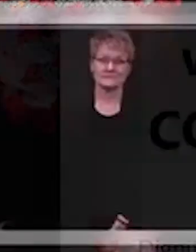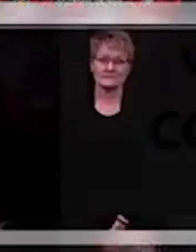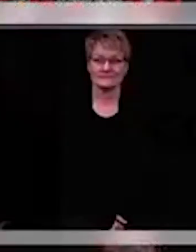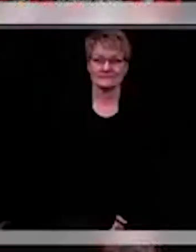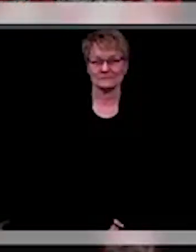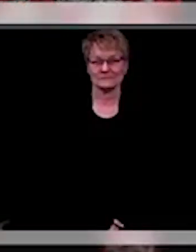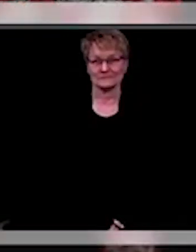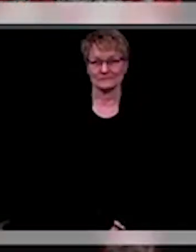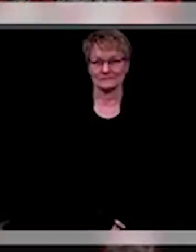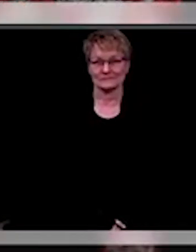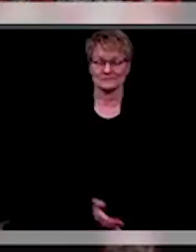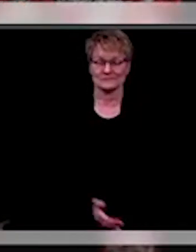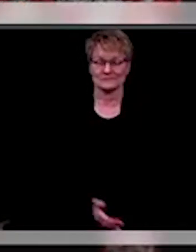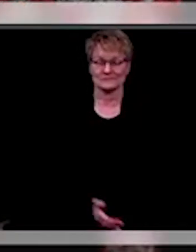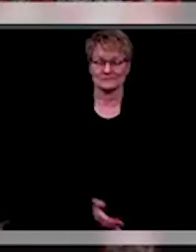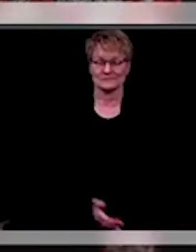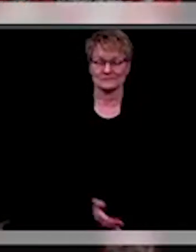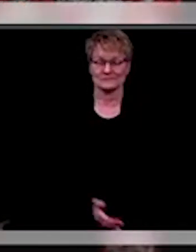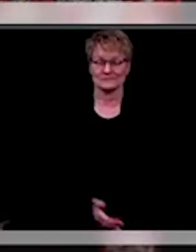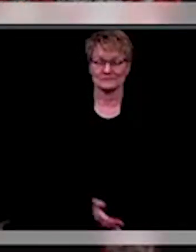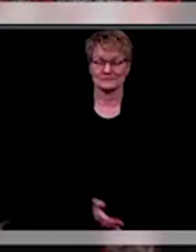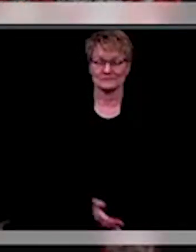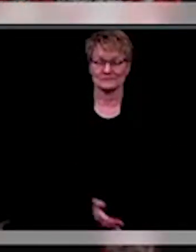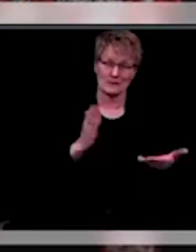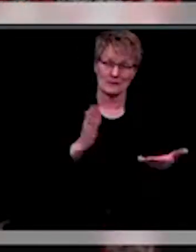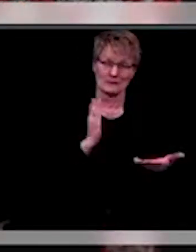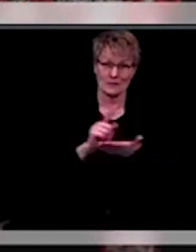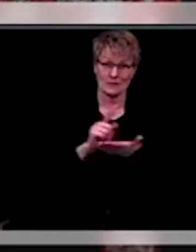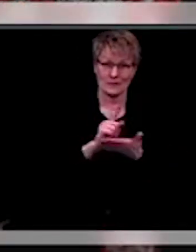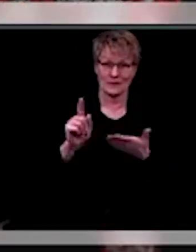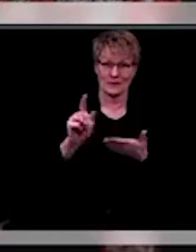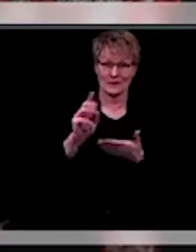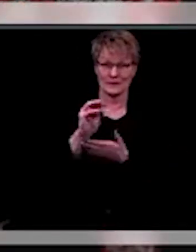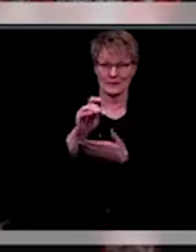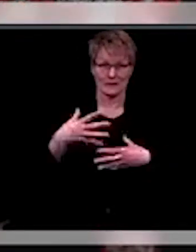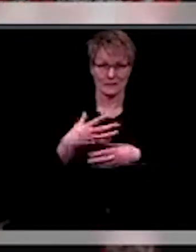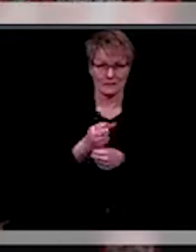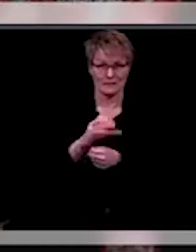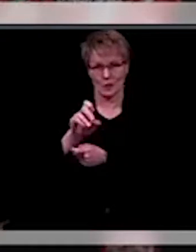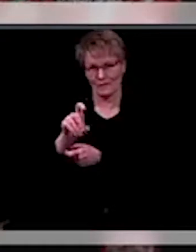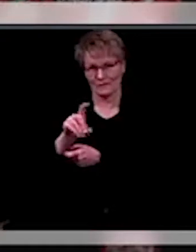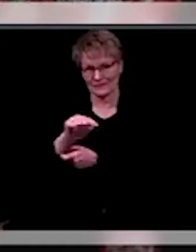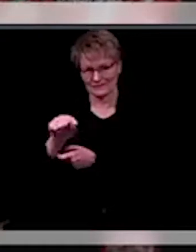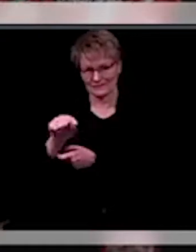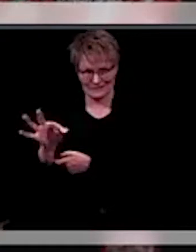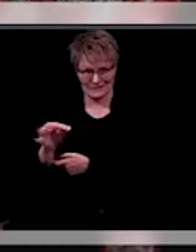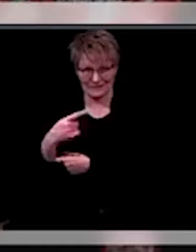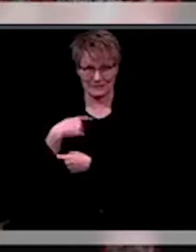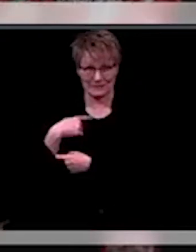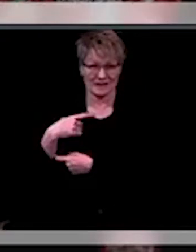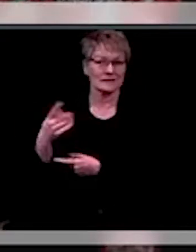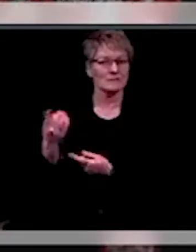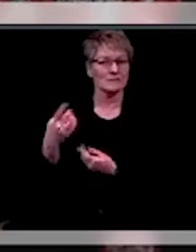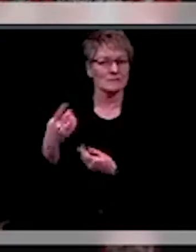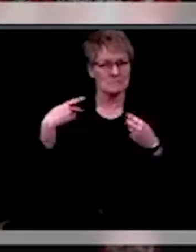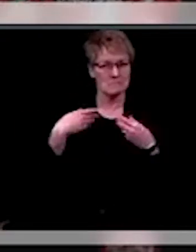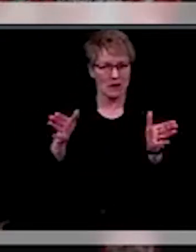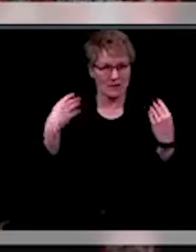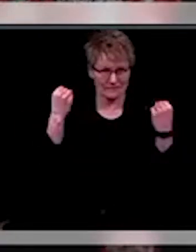Good morning, everyone. Welcome to our weekly media briefing for COVID-19. I'm Kerri Schuette the Public Information Officer for the Shasta County Health and Human Services